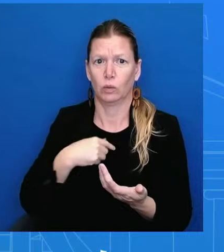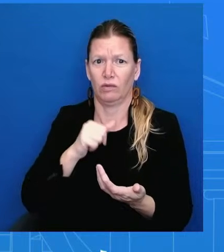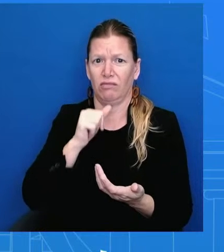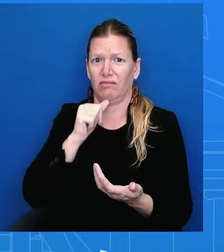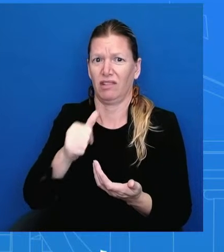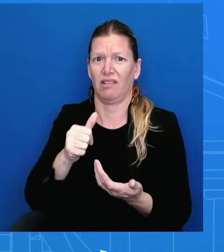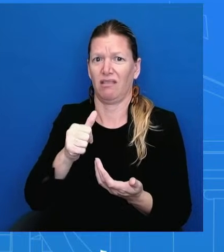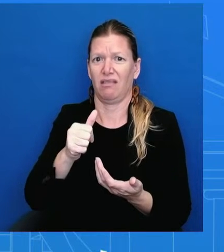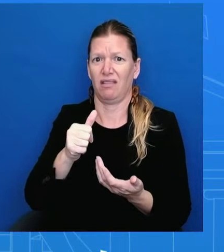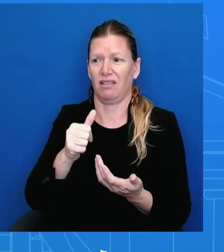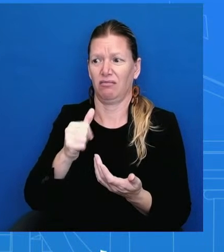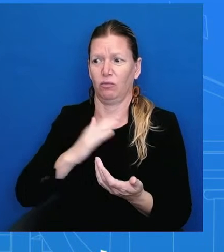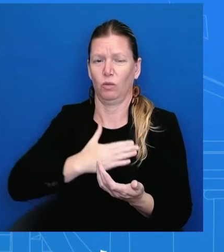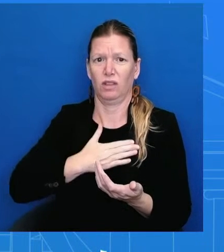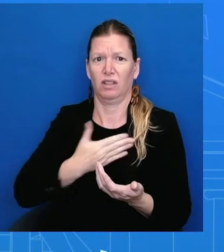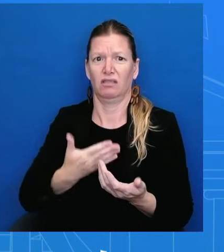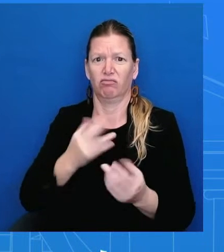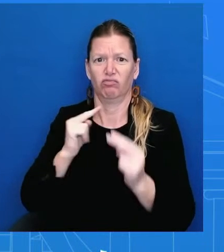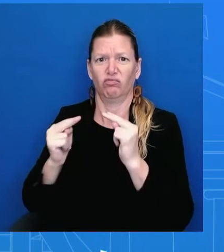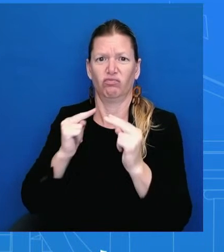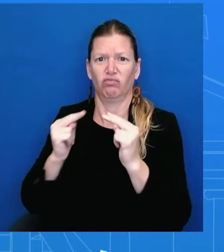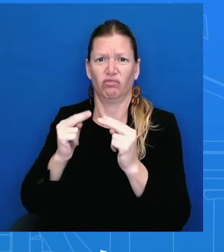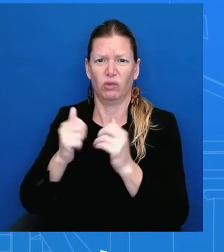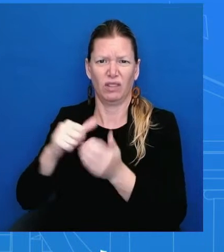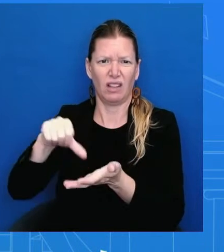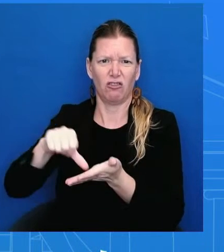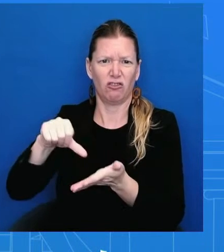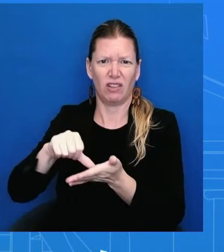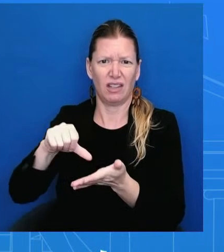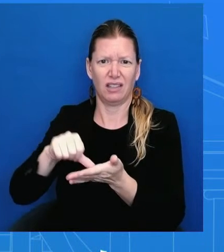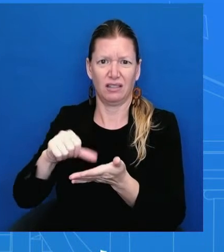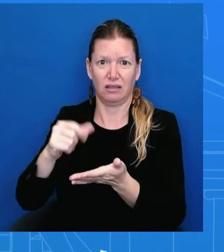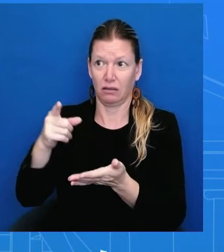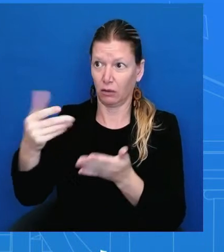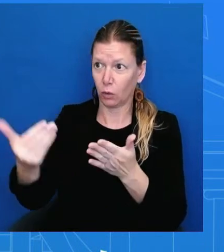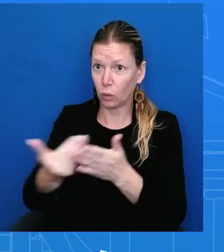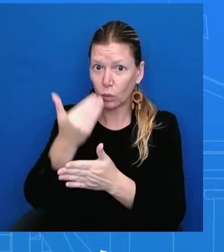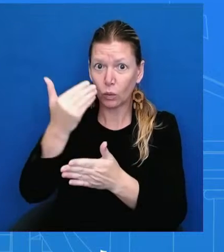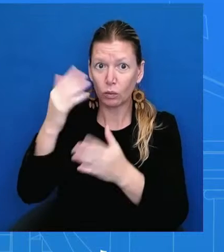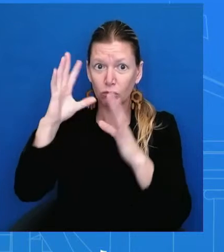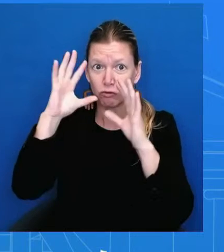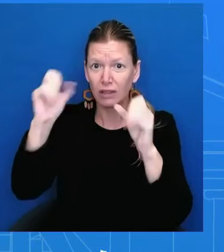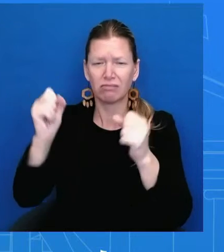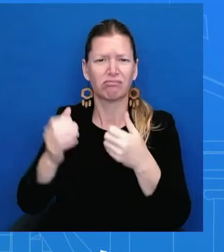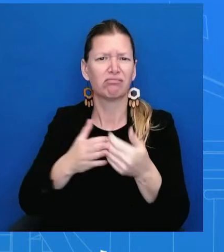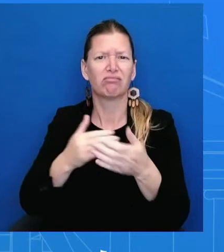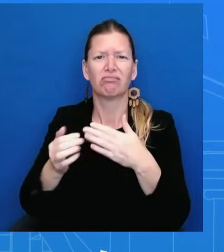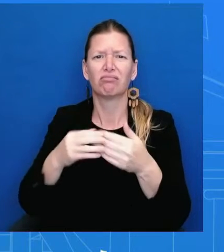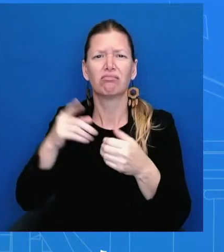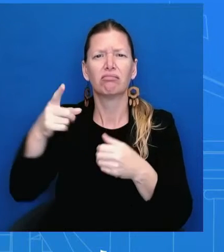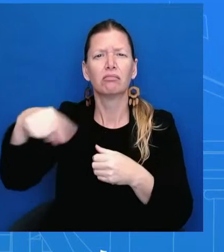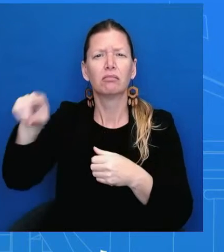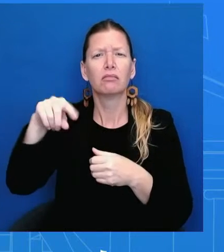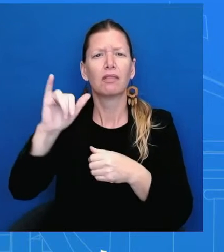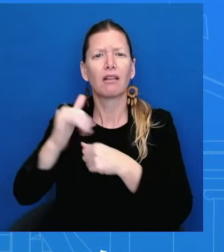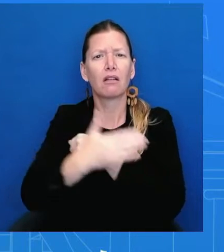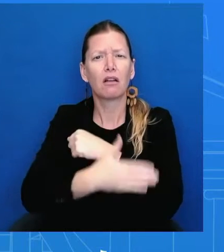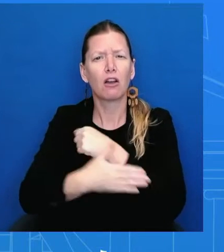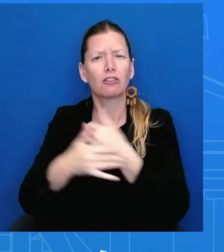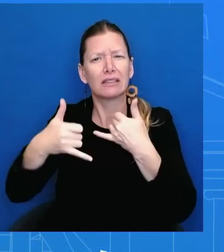that they've elected a new president. They're still supporting terrorist groups like Hamas and Hezbollah. They're still supporting the Houthis as the Houthis attack ships in the Red Sea.